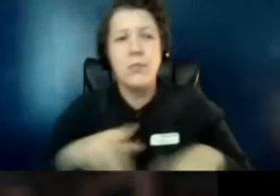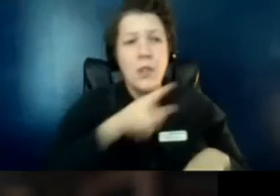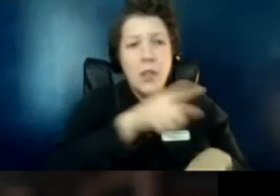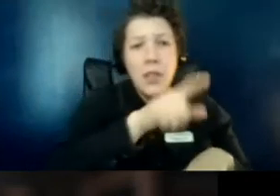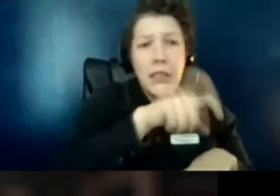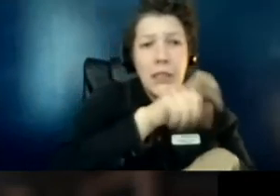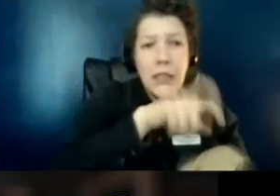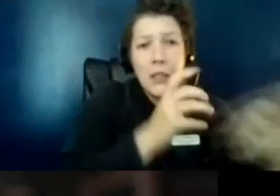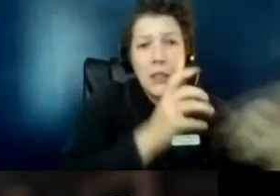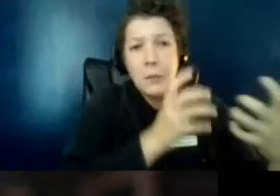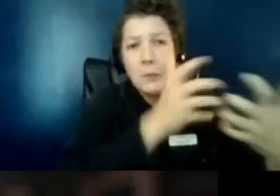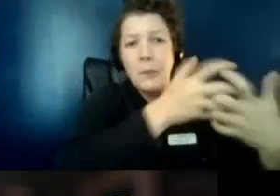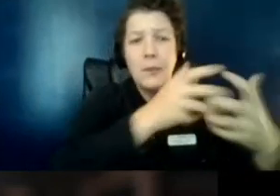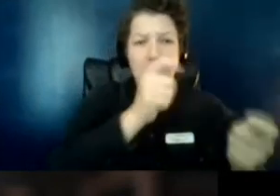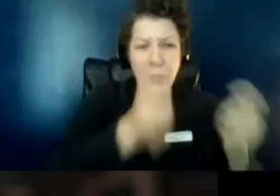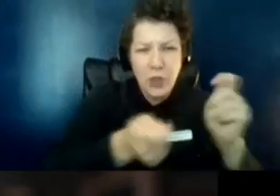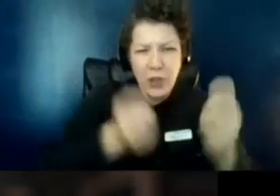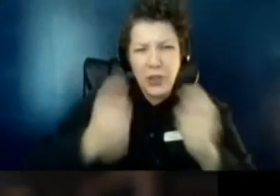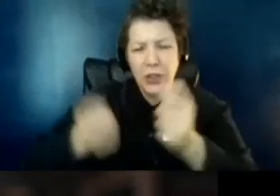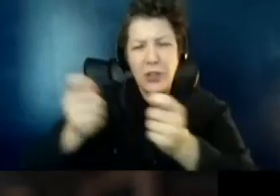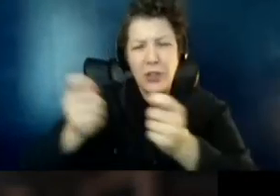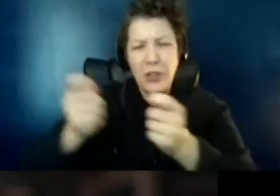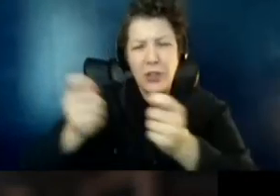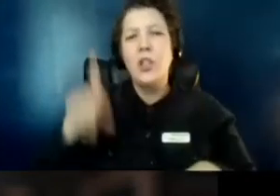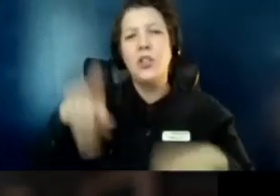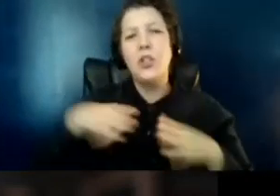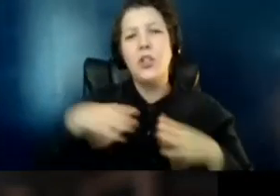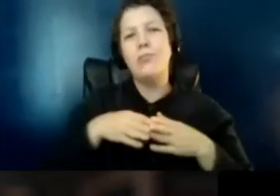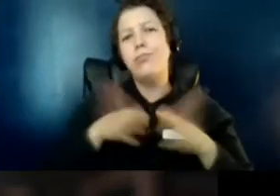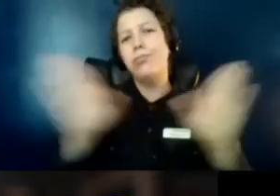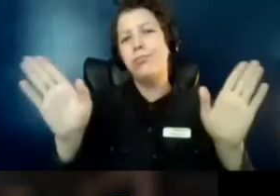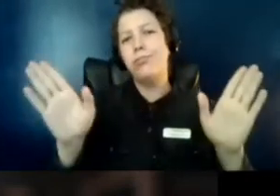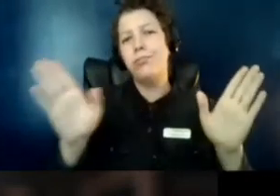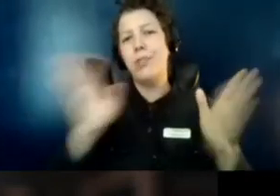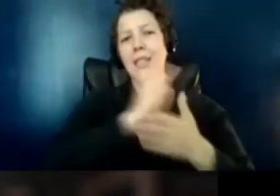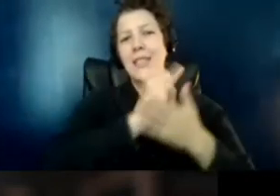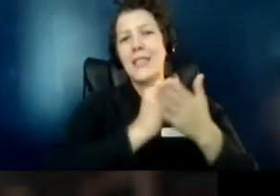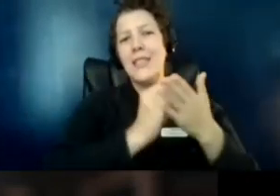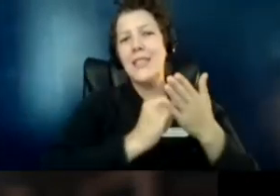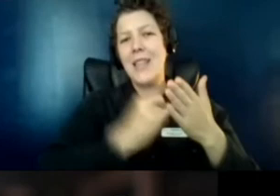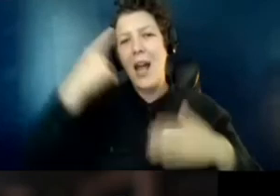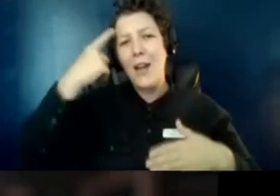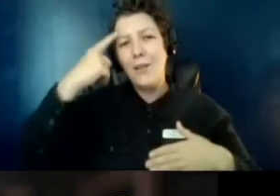not to create font that are too small or too big that they don't even fit on the screen.